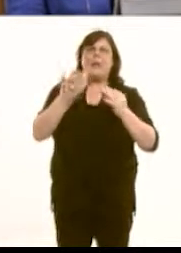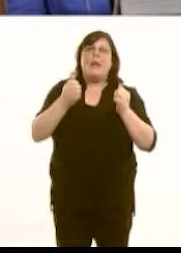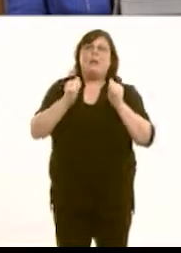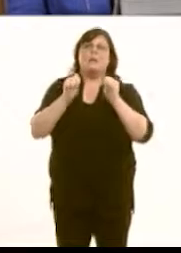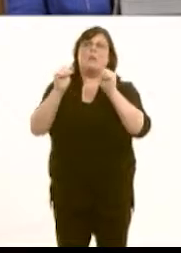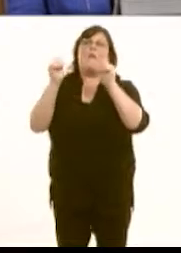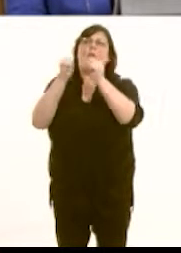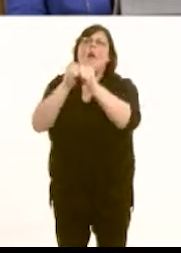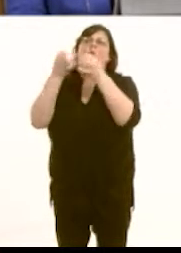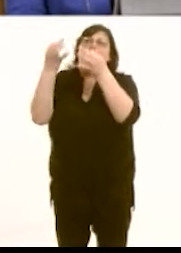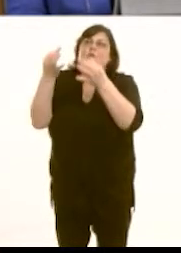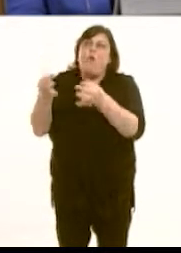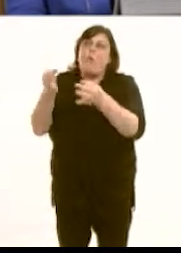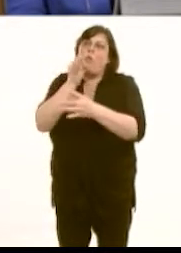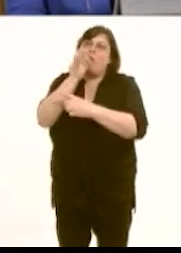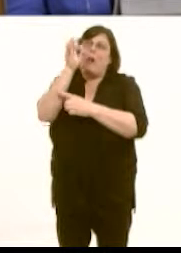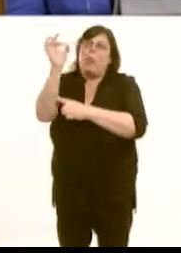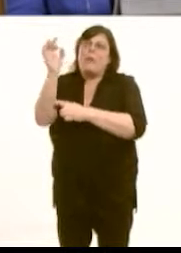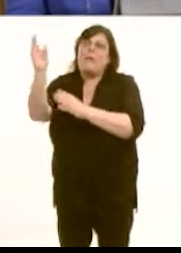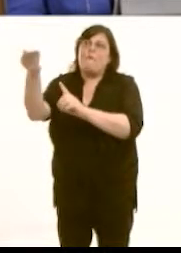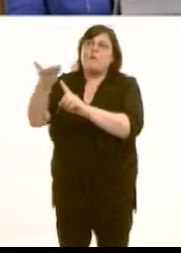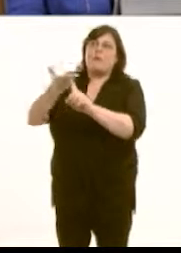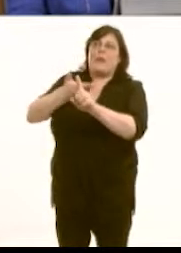But, if you make a formal request for transfer without considering what the liabilities might